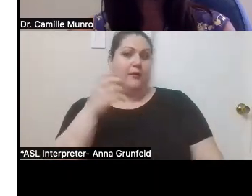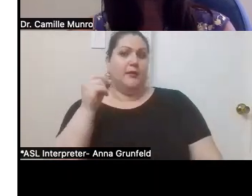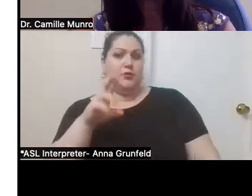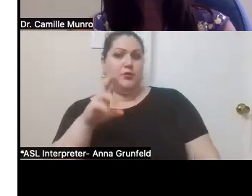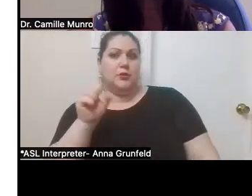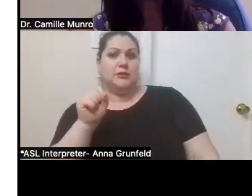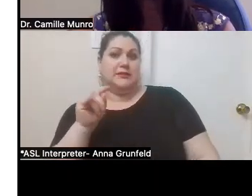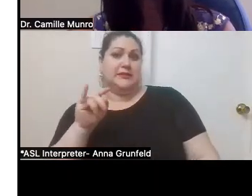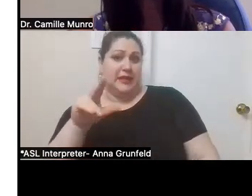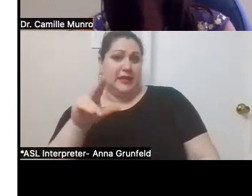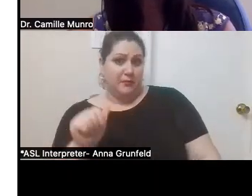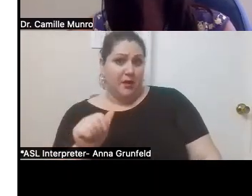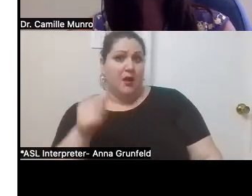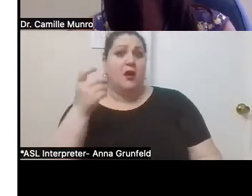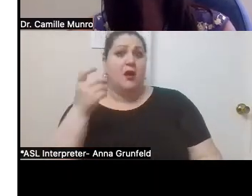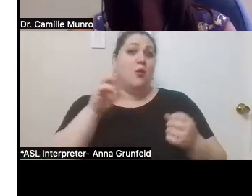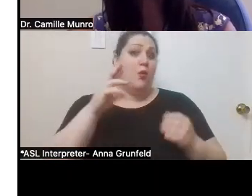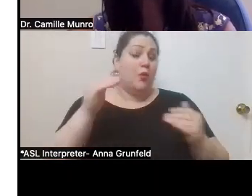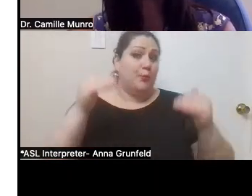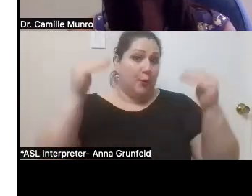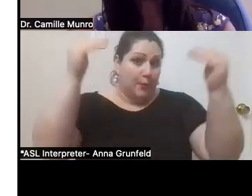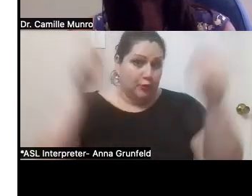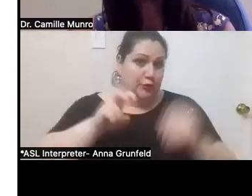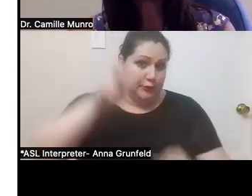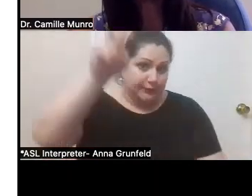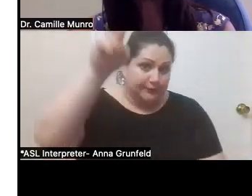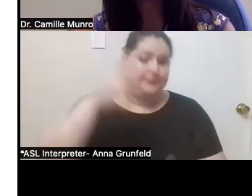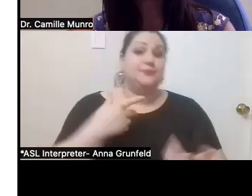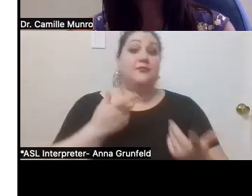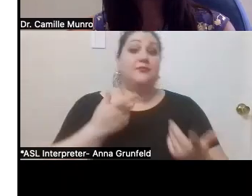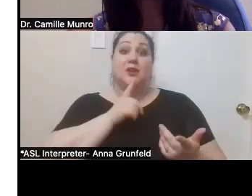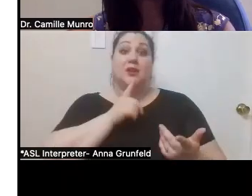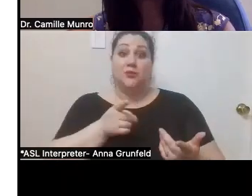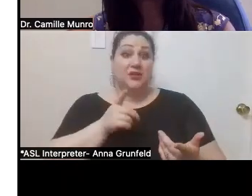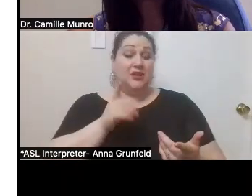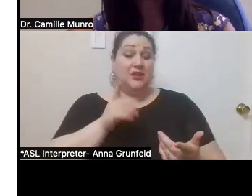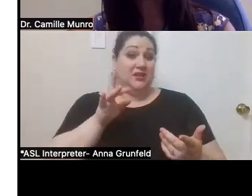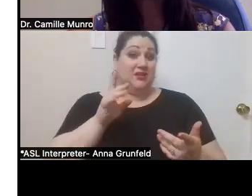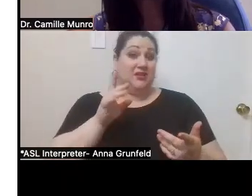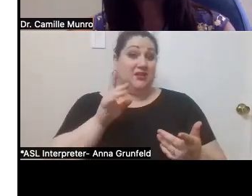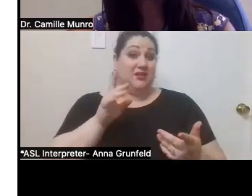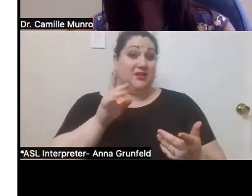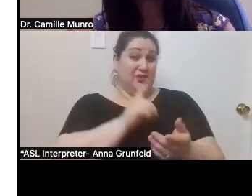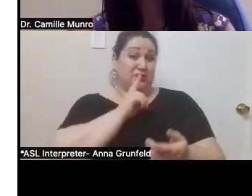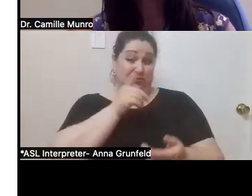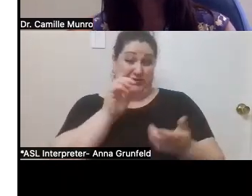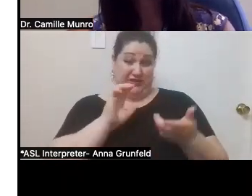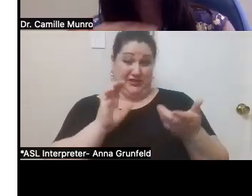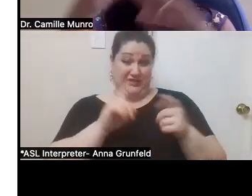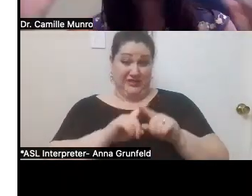And are these physicians really different than the population we serve if we look at the entire